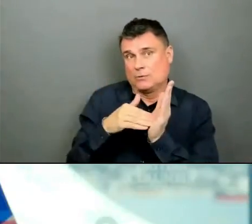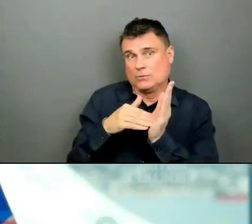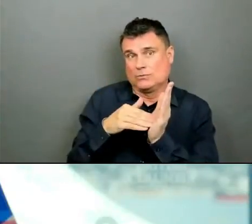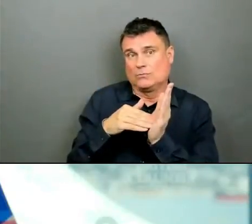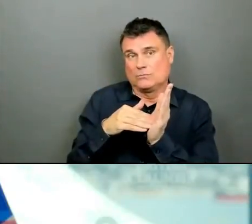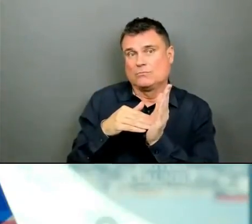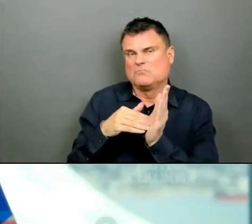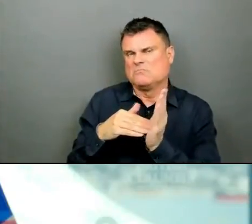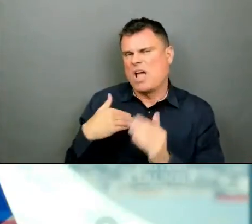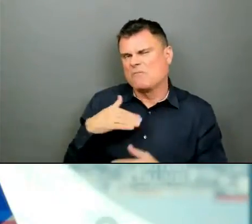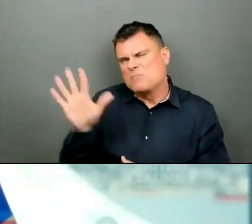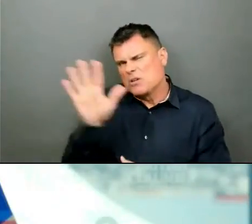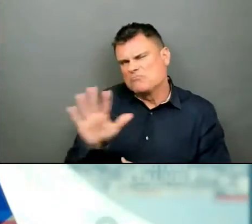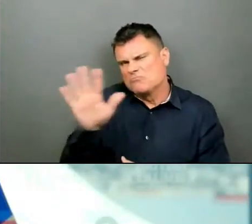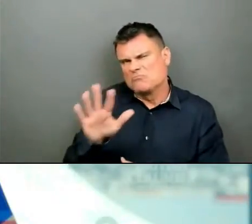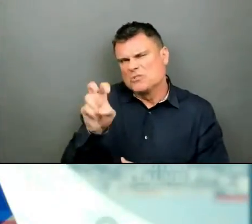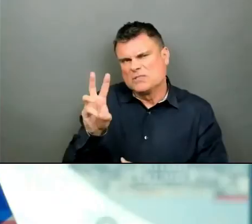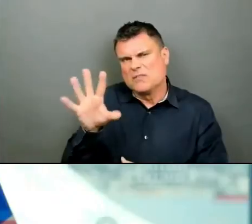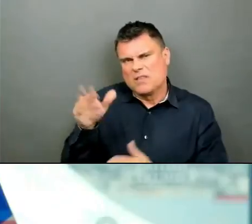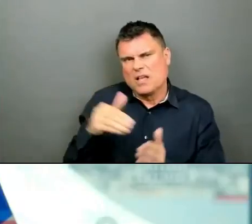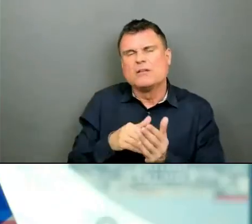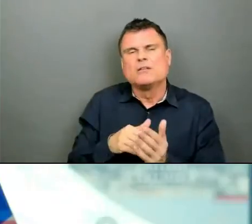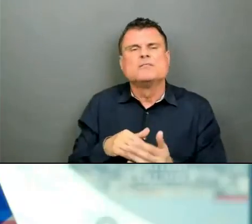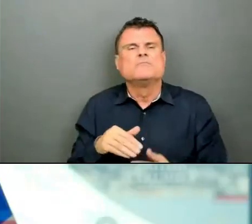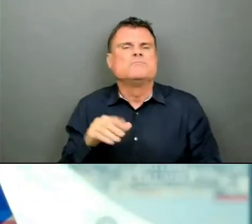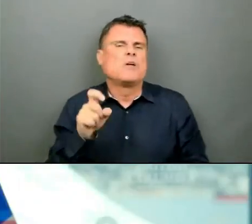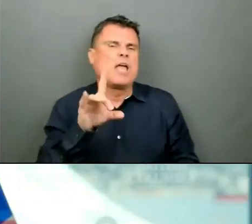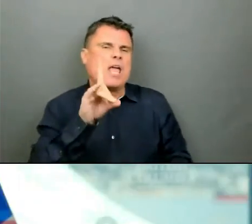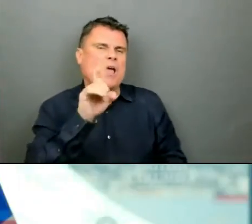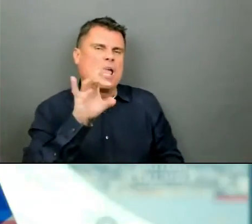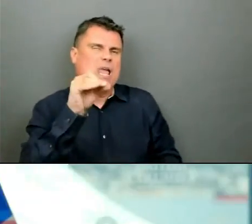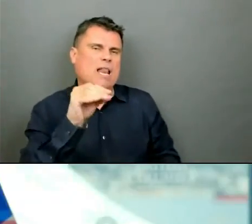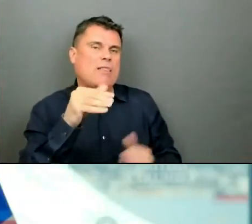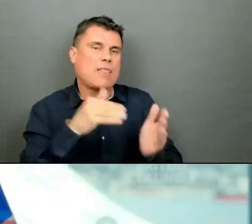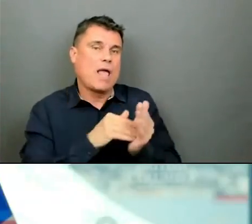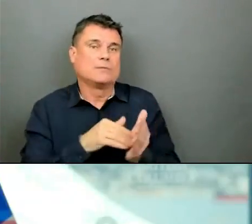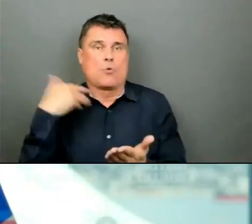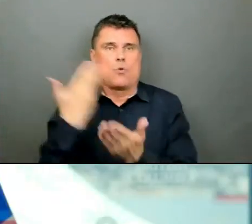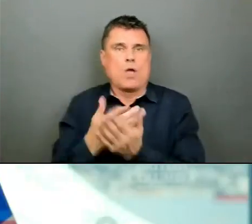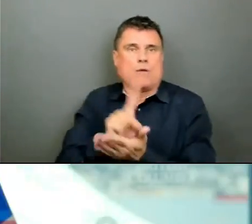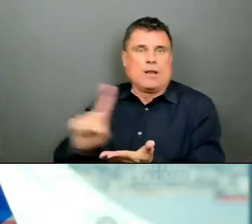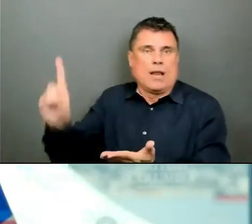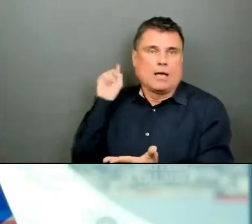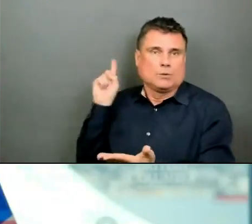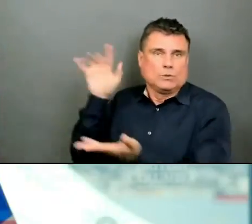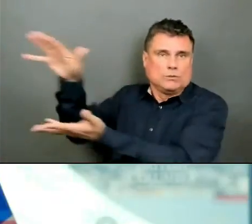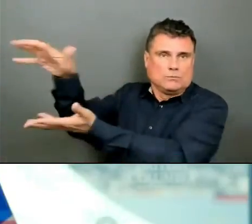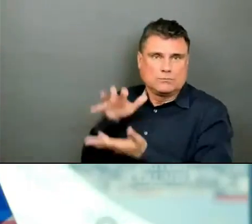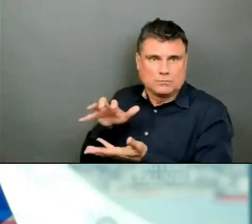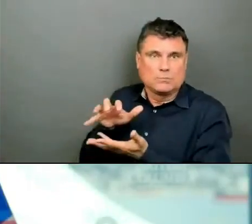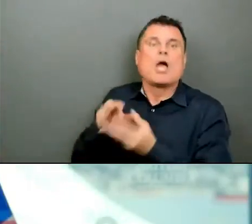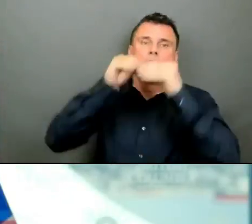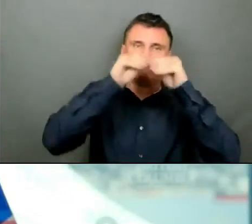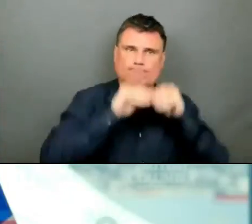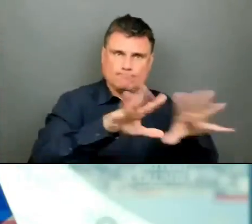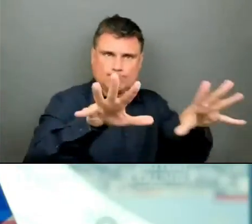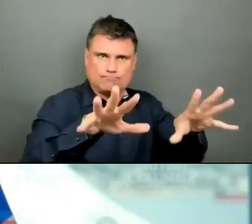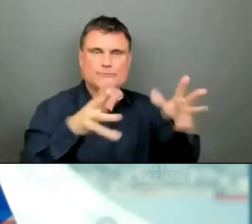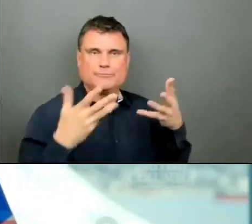you know 180 thousand doses came in at the end of last week and are being distributed and will be administered through